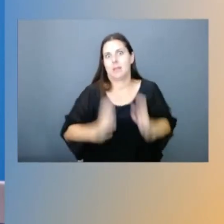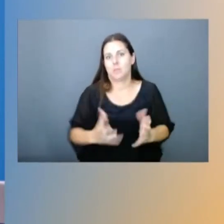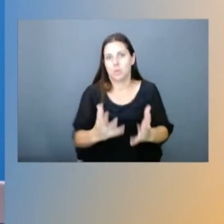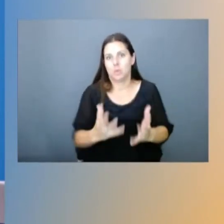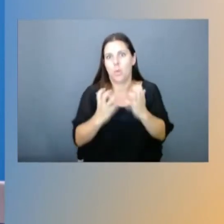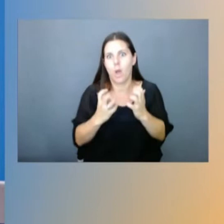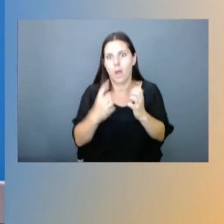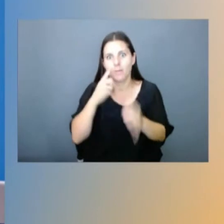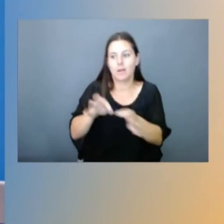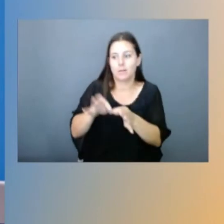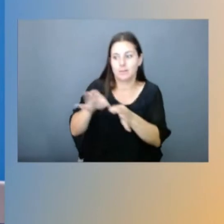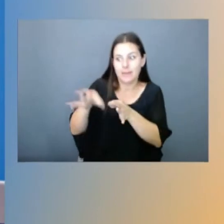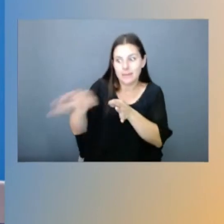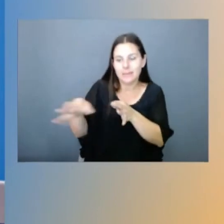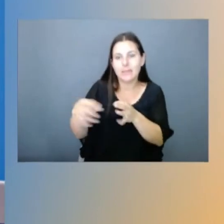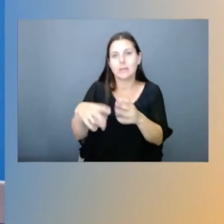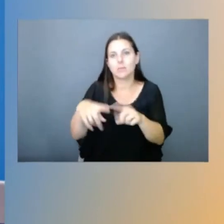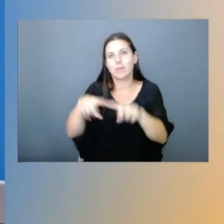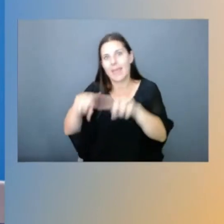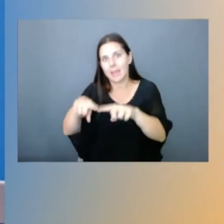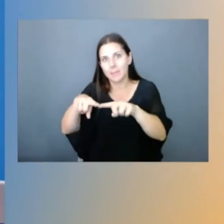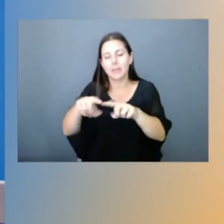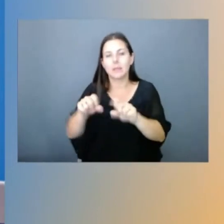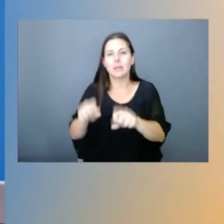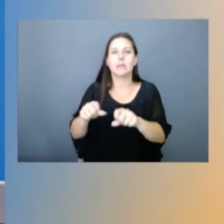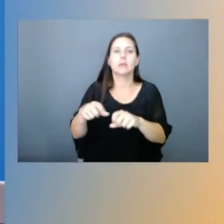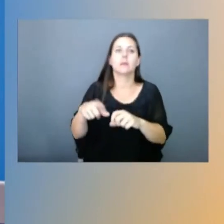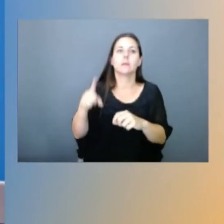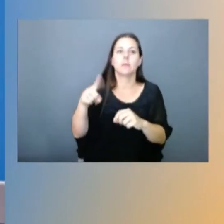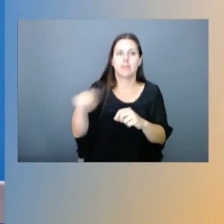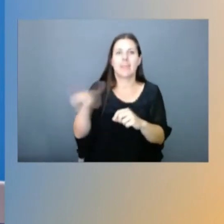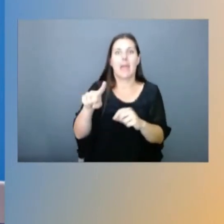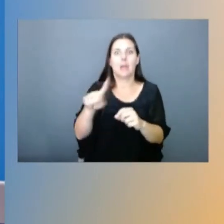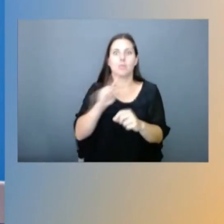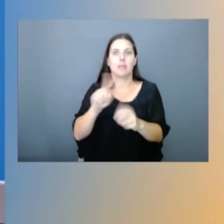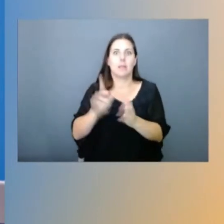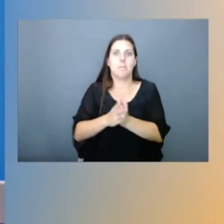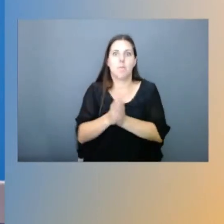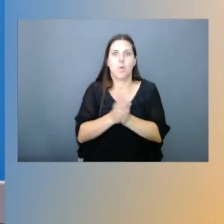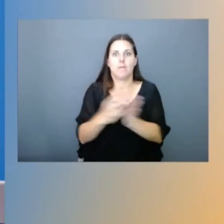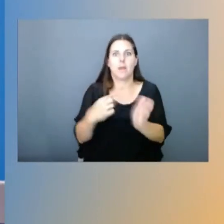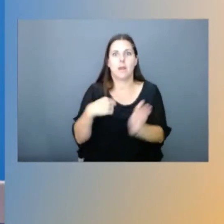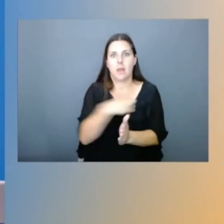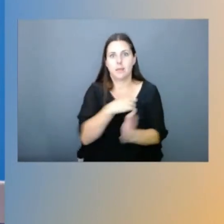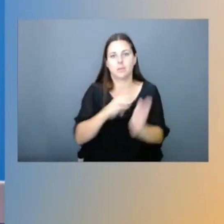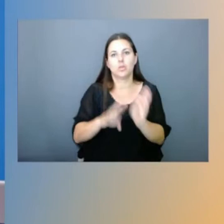and that was a big motivation for us to really develop and innovate on behalf of our customers.